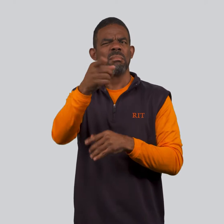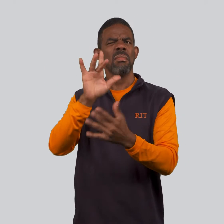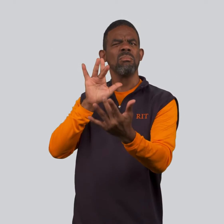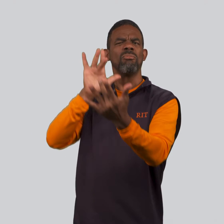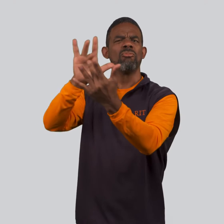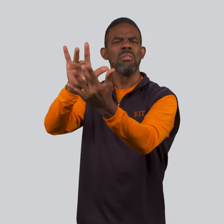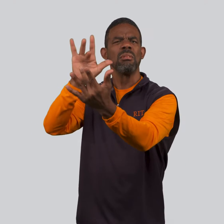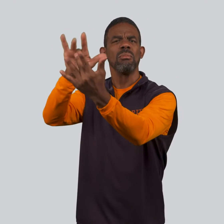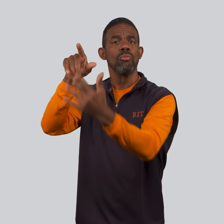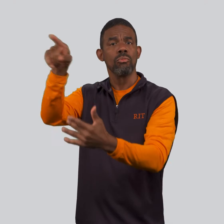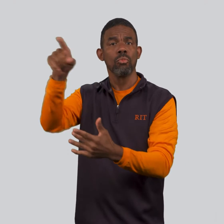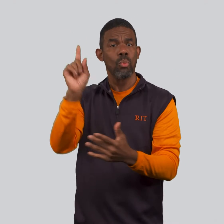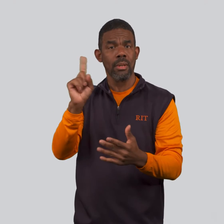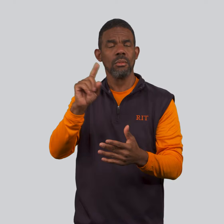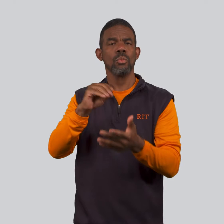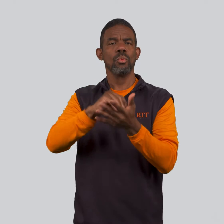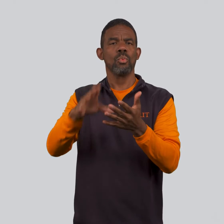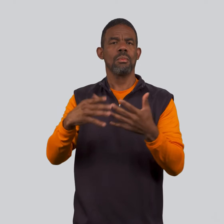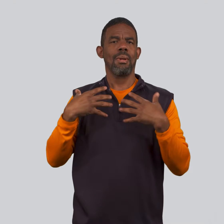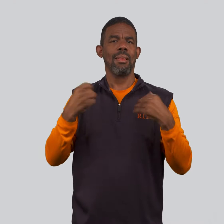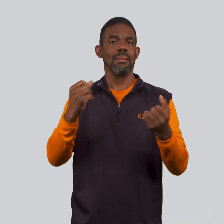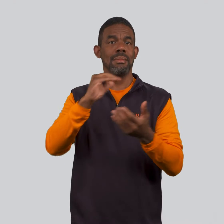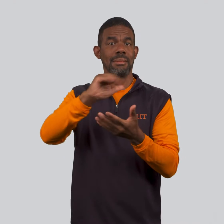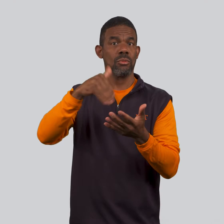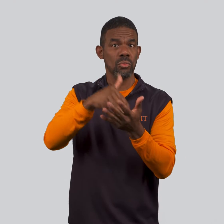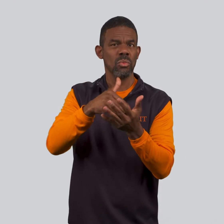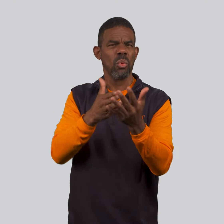and please reach out to the Student Health Center